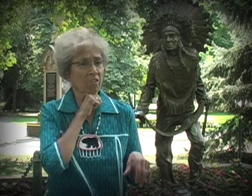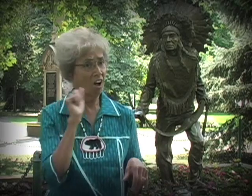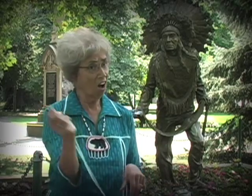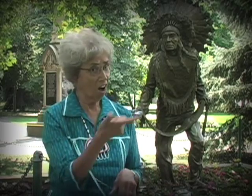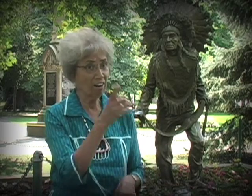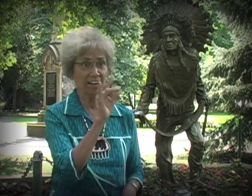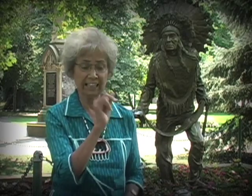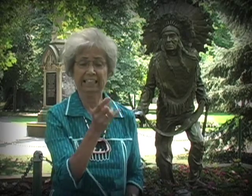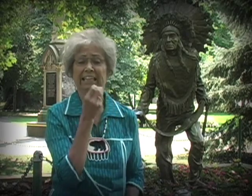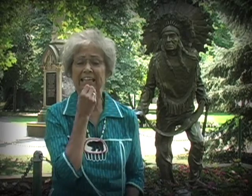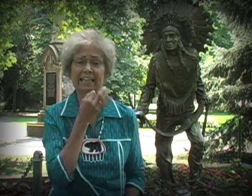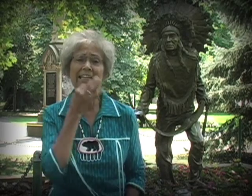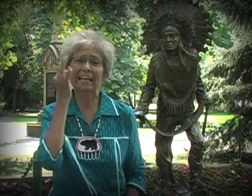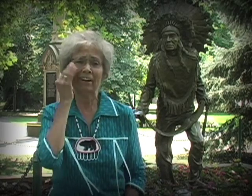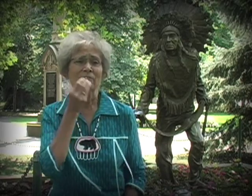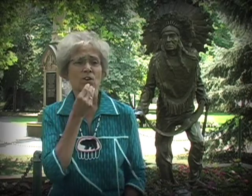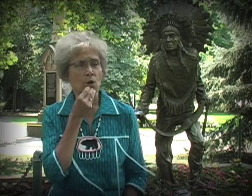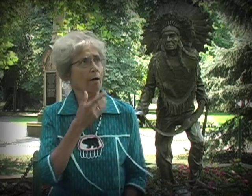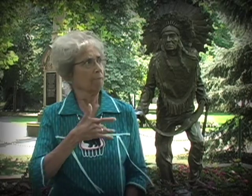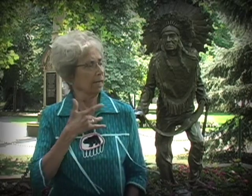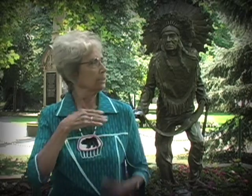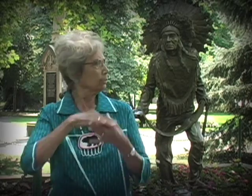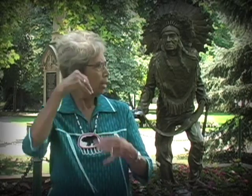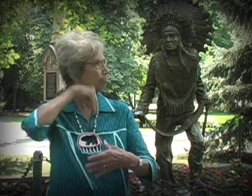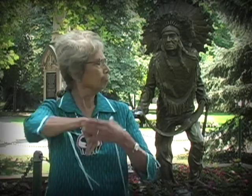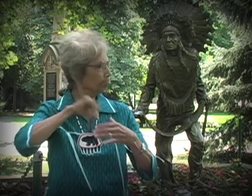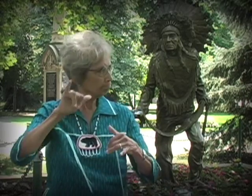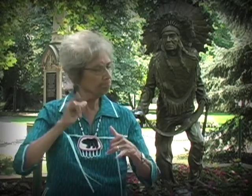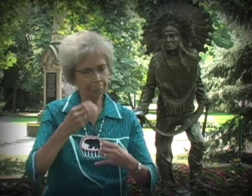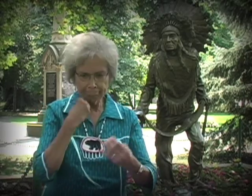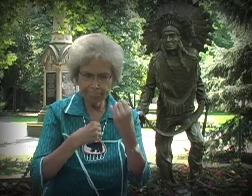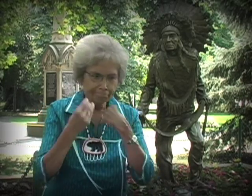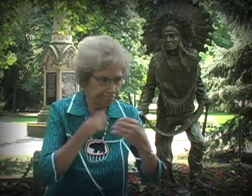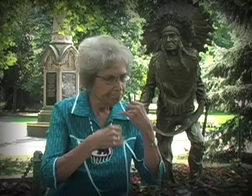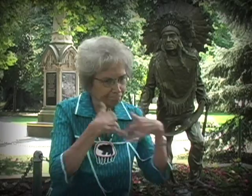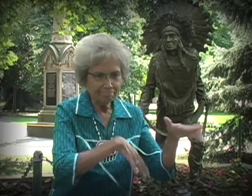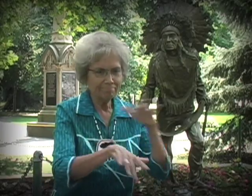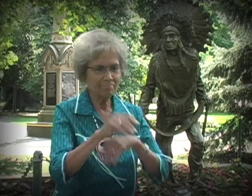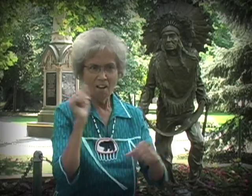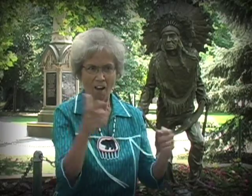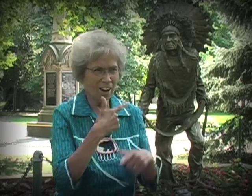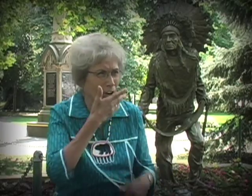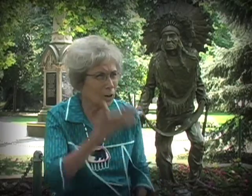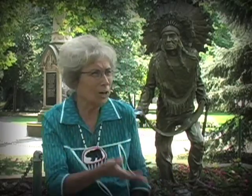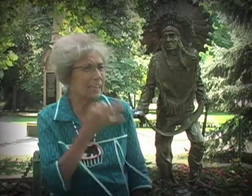They ate all of the Indian food and believed to have Indian spirit in them. They appreciated the food and realized it's so good.